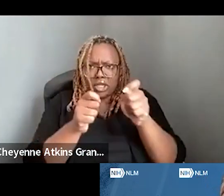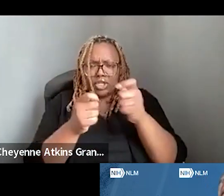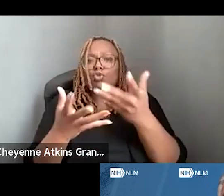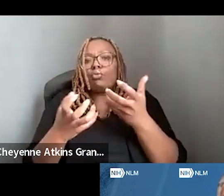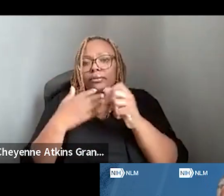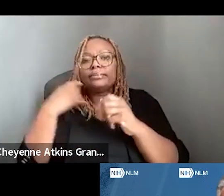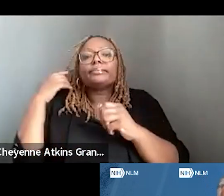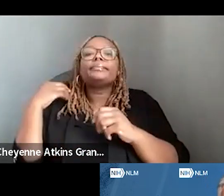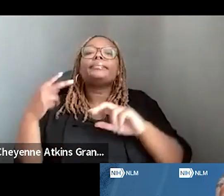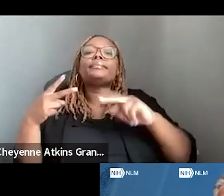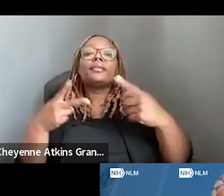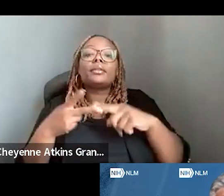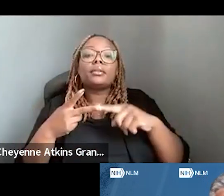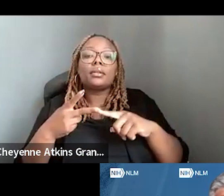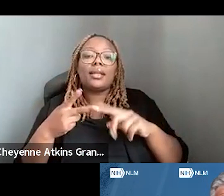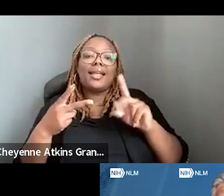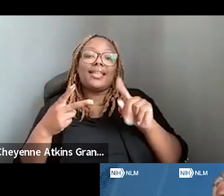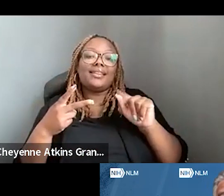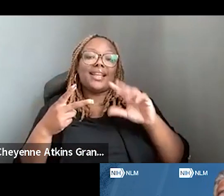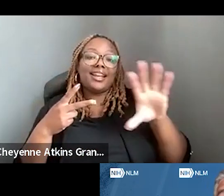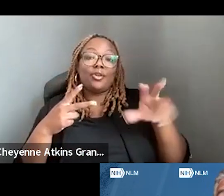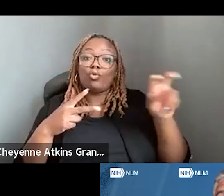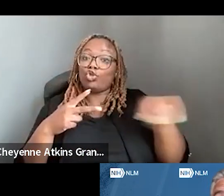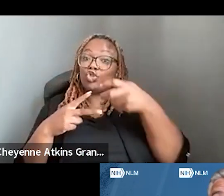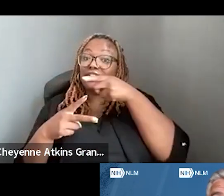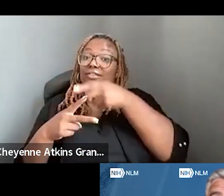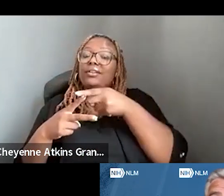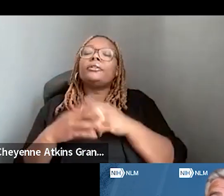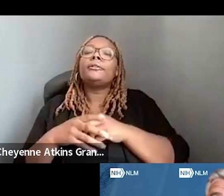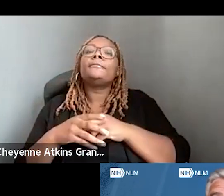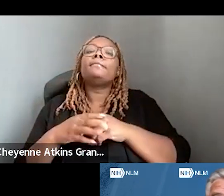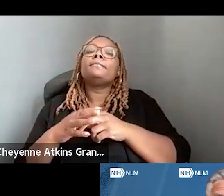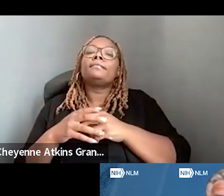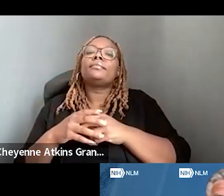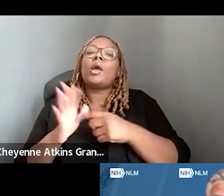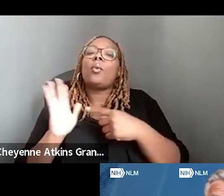The second way that data kind of gets in there is when I was showing the citations.